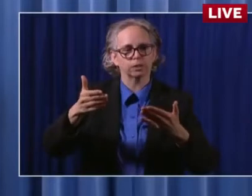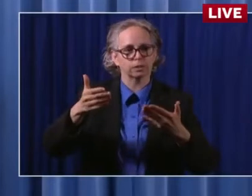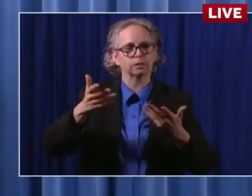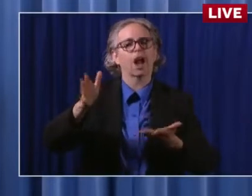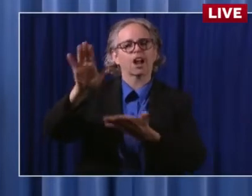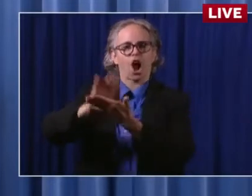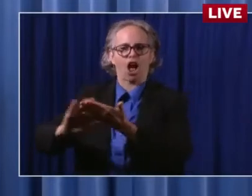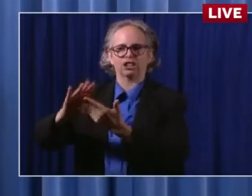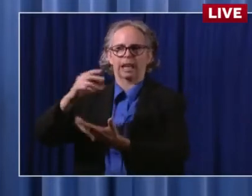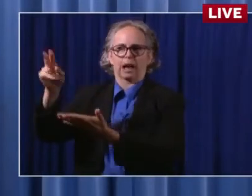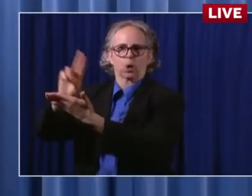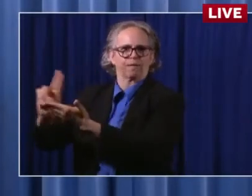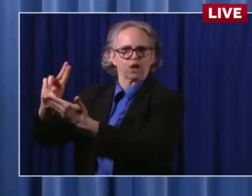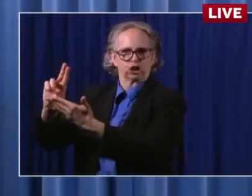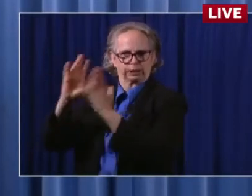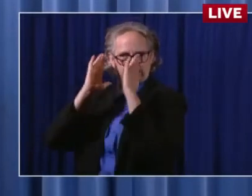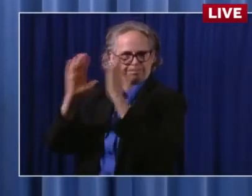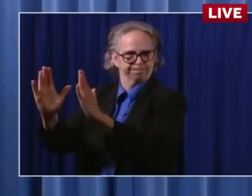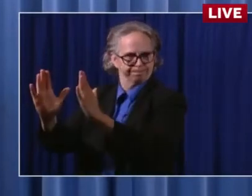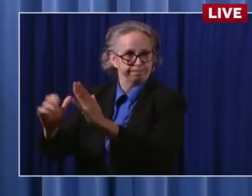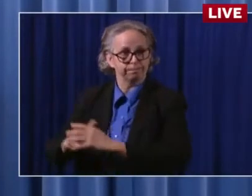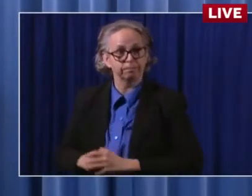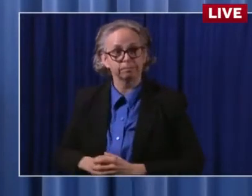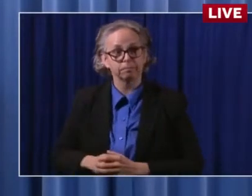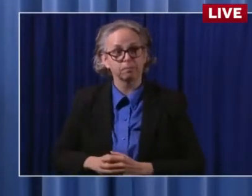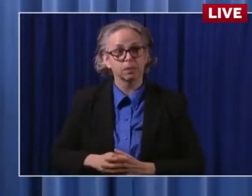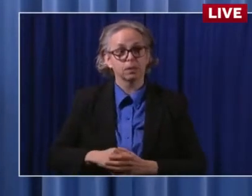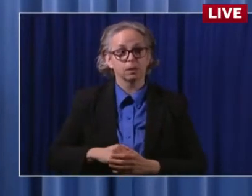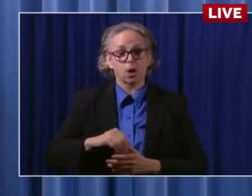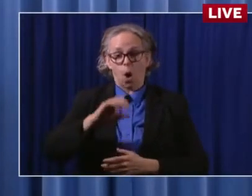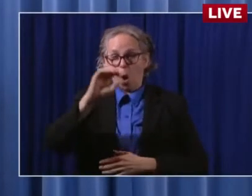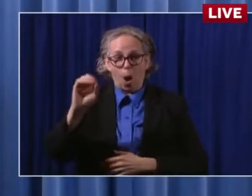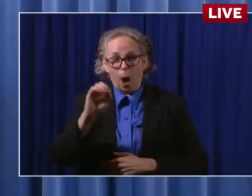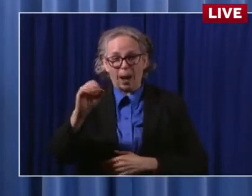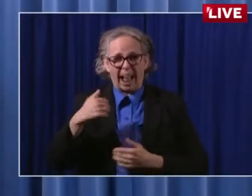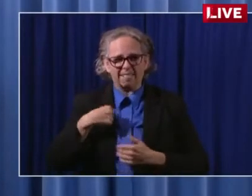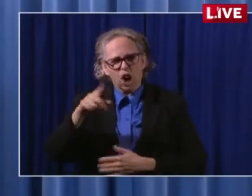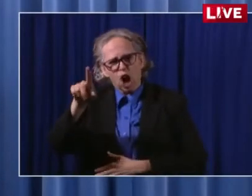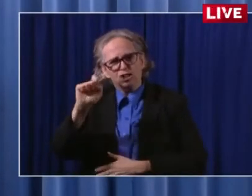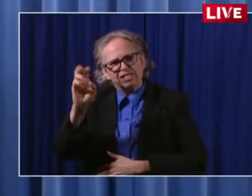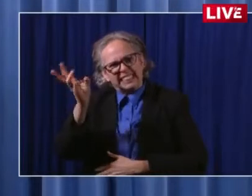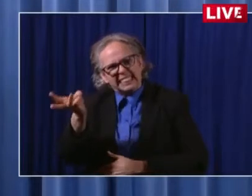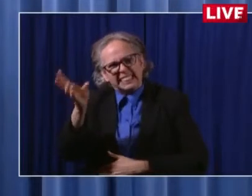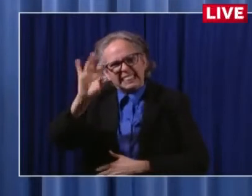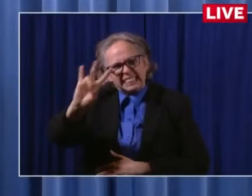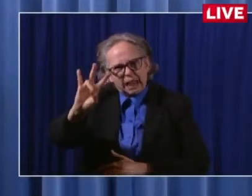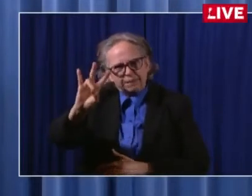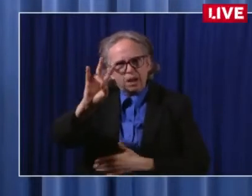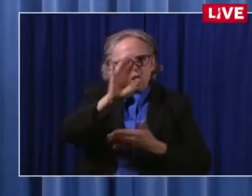TODAY WE WANT TO TALK ABOUT OUR COLLEGES AND UNIVERSITIES.